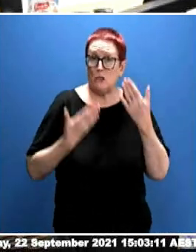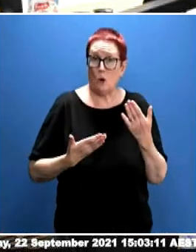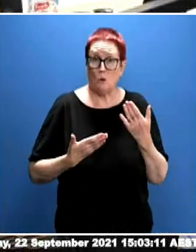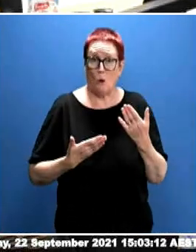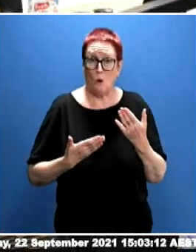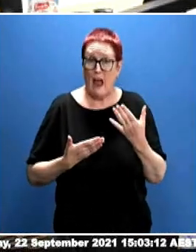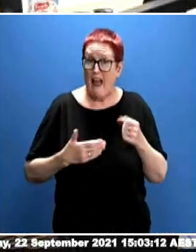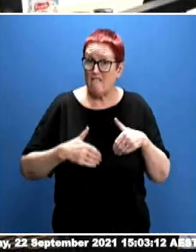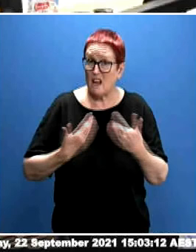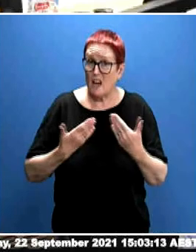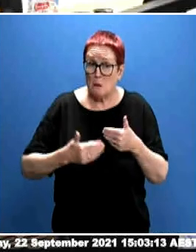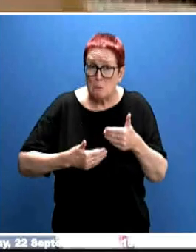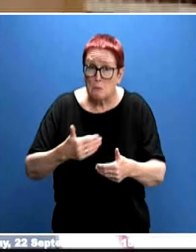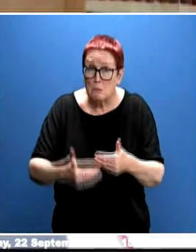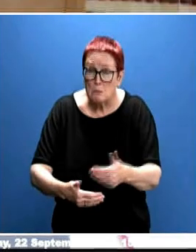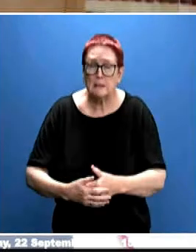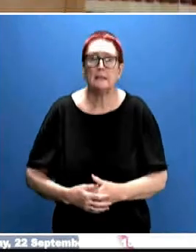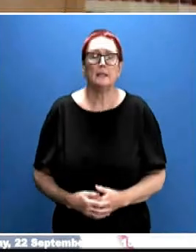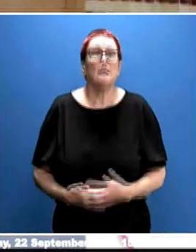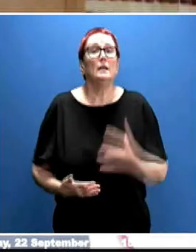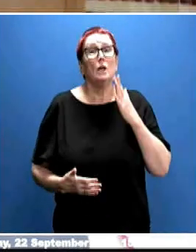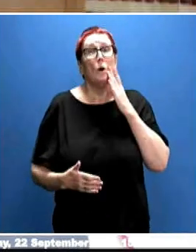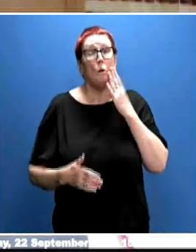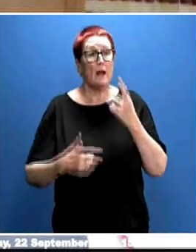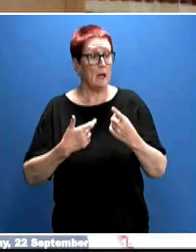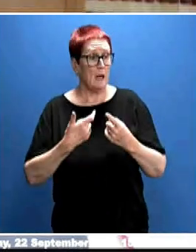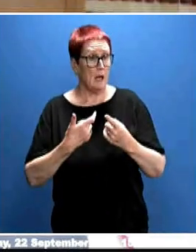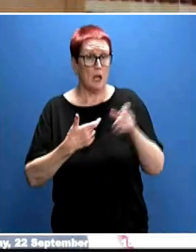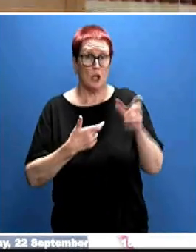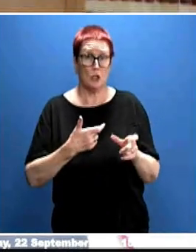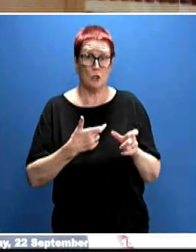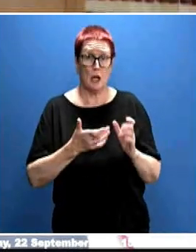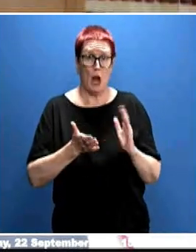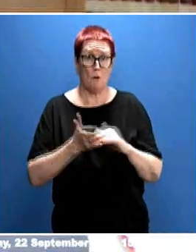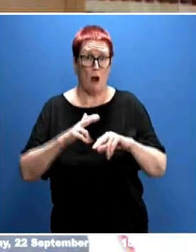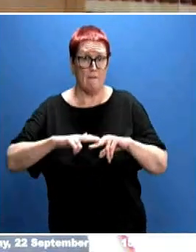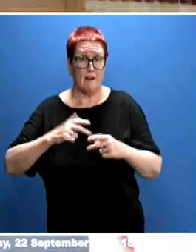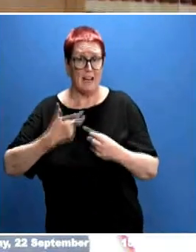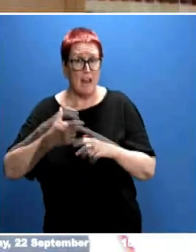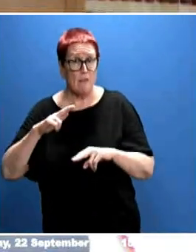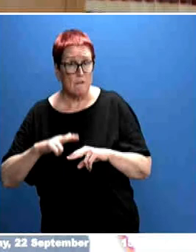The immediate concerns when a child arrives at Kath French is keeping the child safe and stabilising the child.